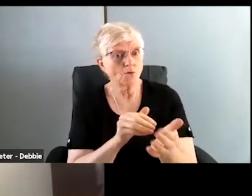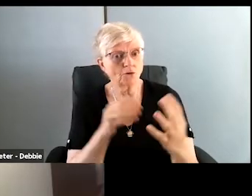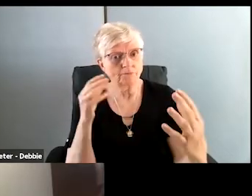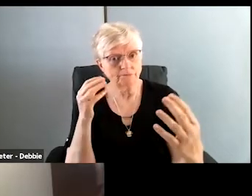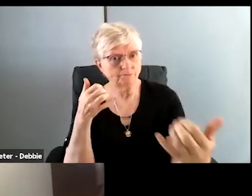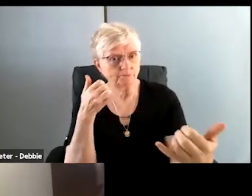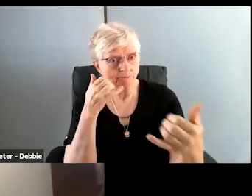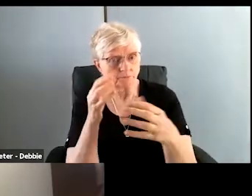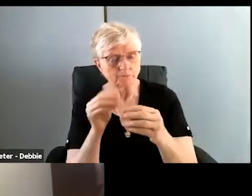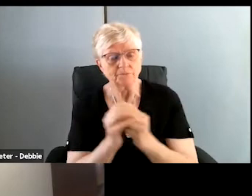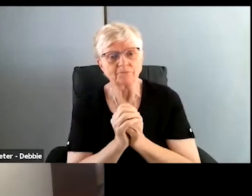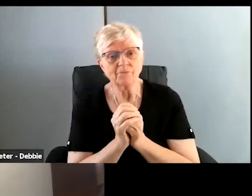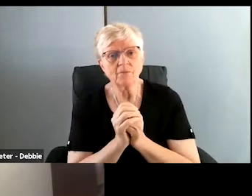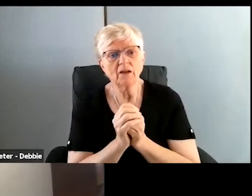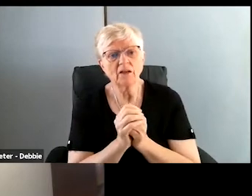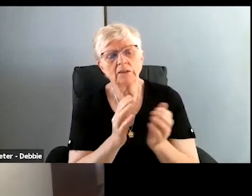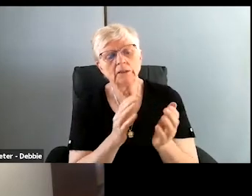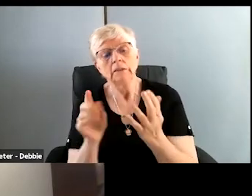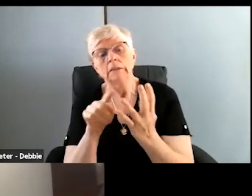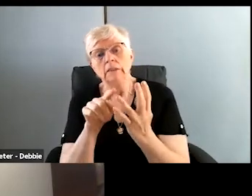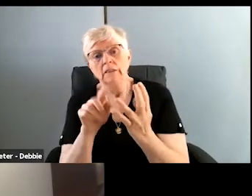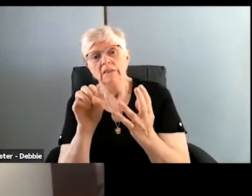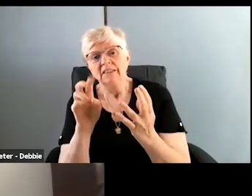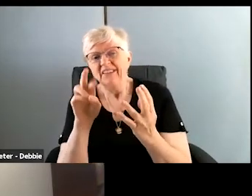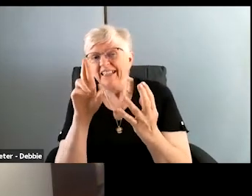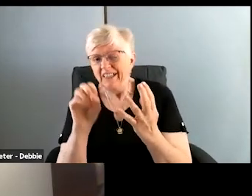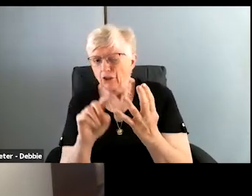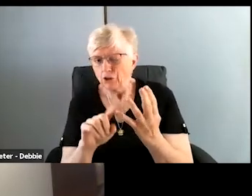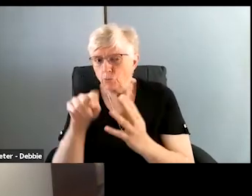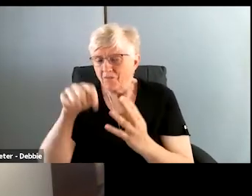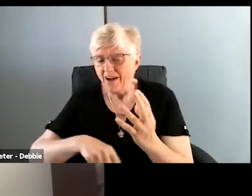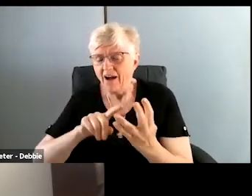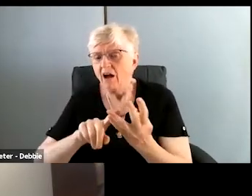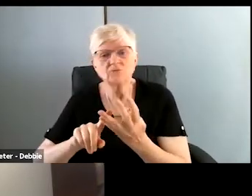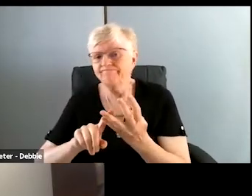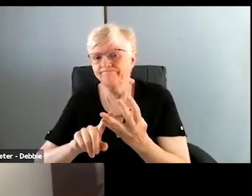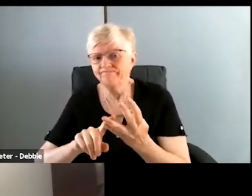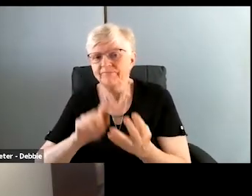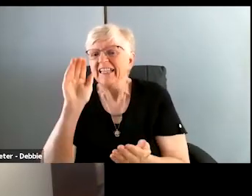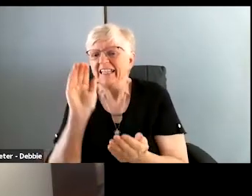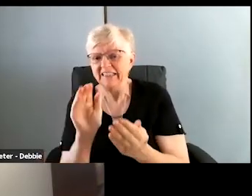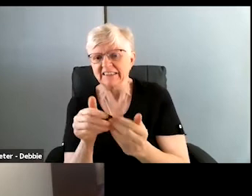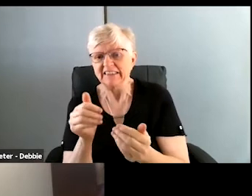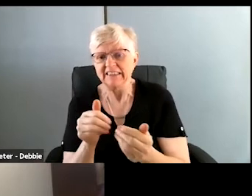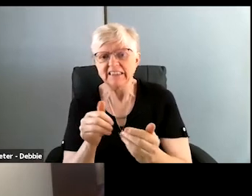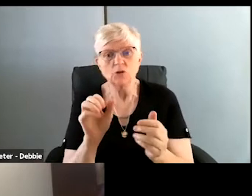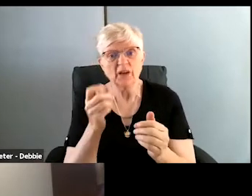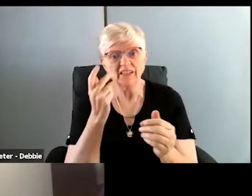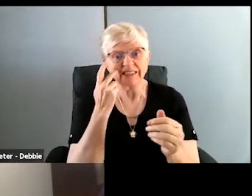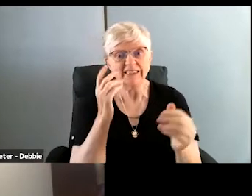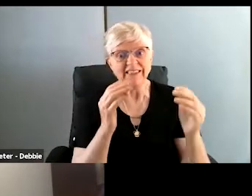EASIER ACCESS TO MEDICAL REMOTE SETTINGS THAN THOSE THAT